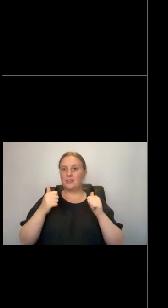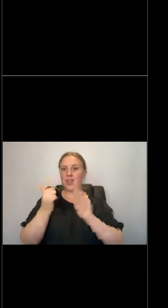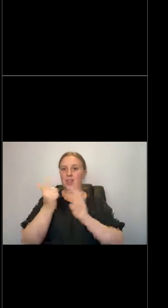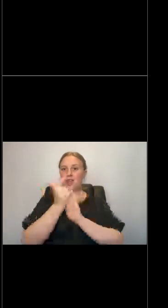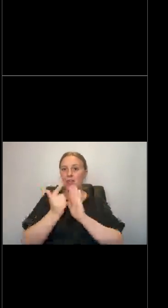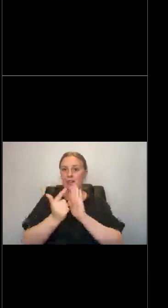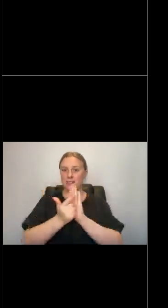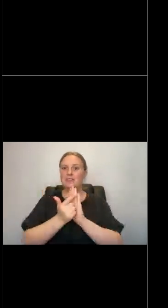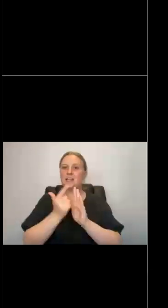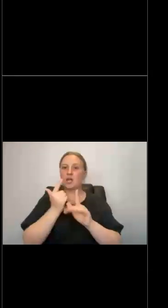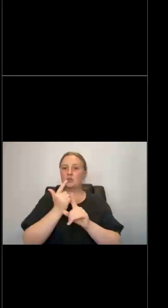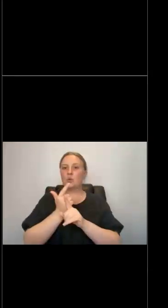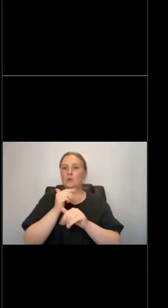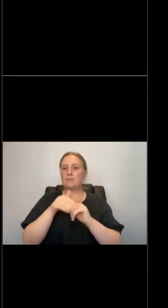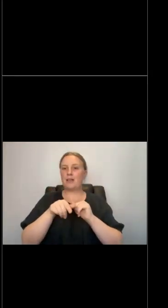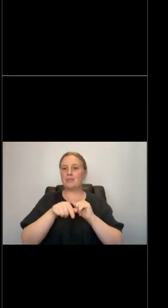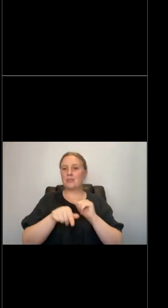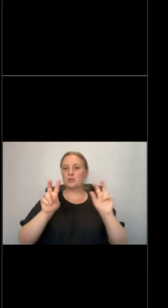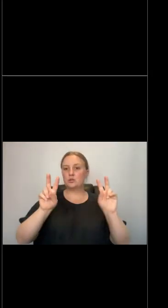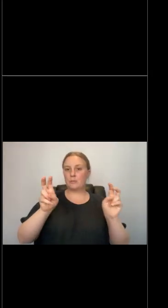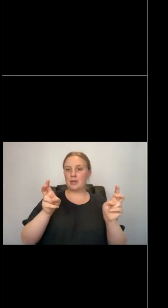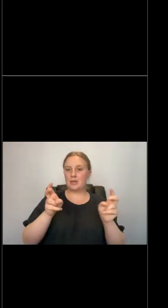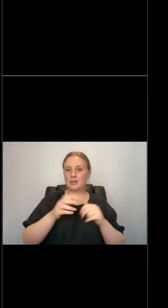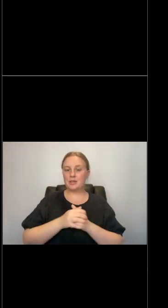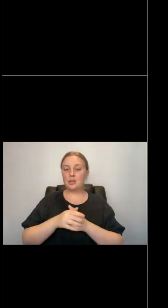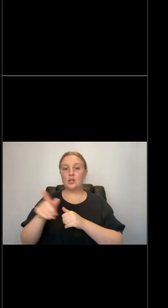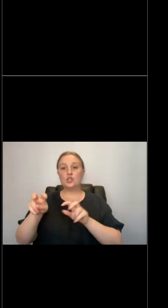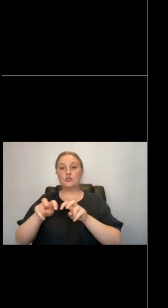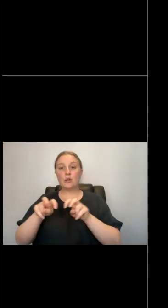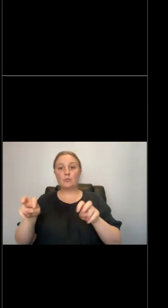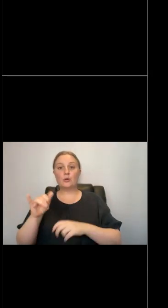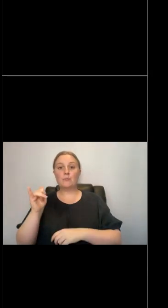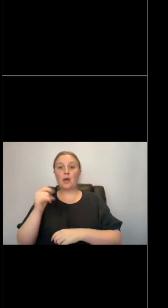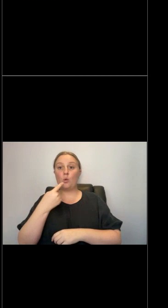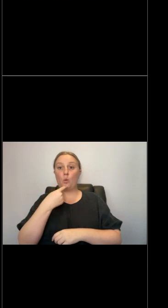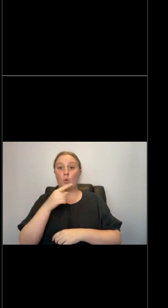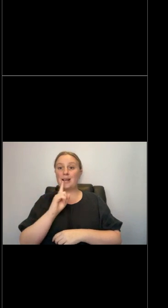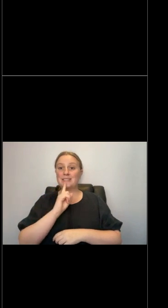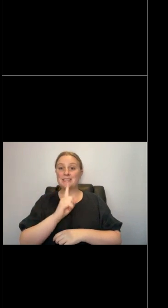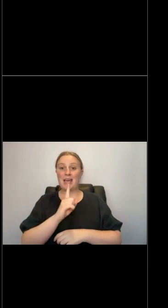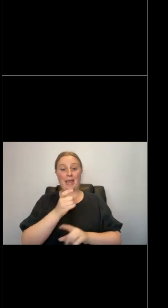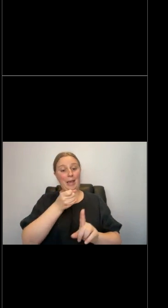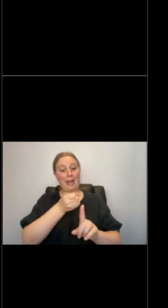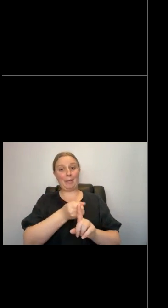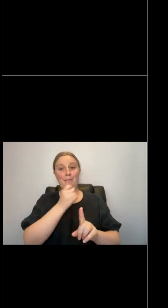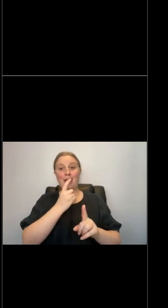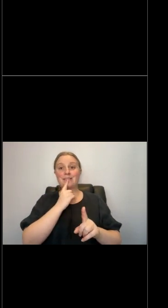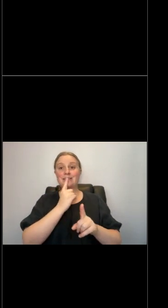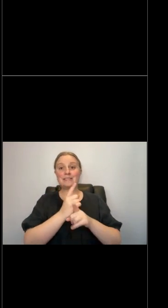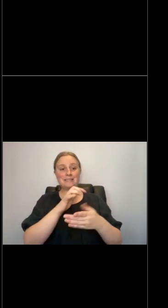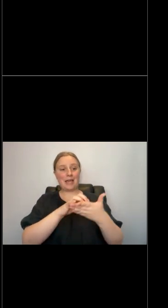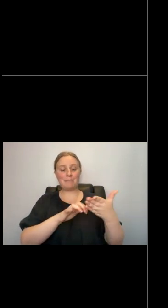The tribunal may even order that an impact statement is not provided, even when the Commission has been given